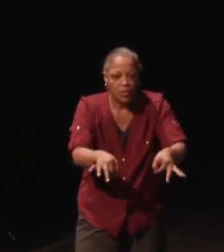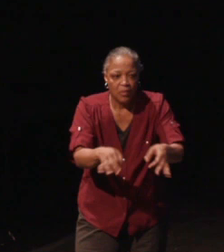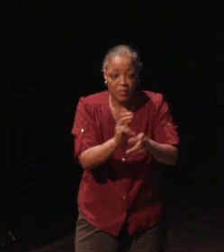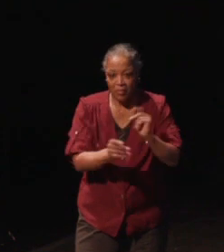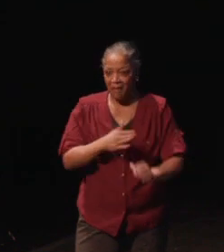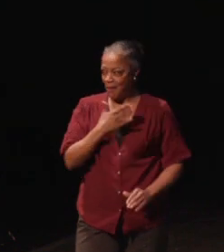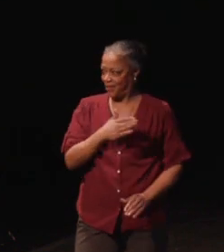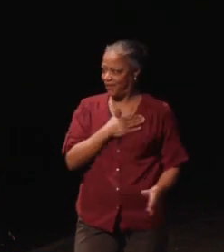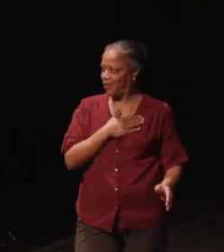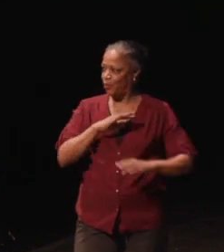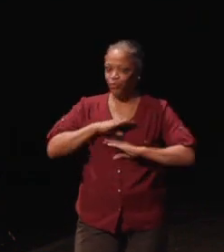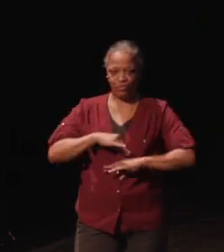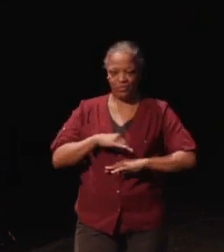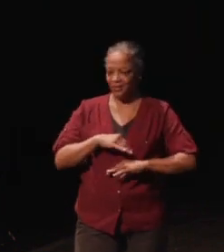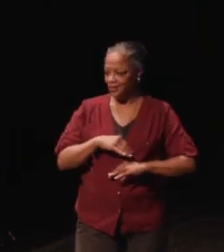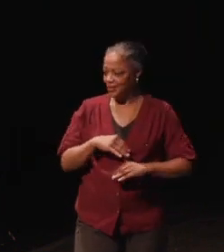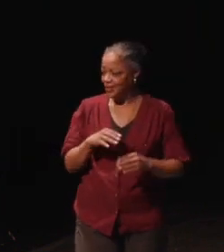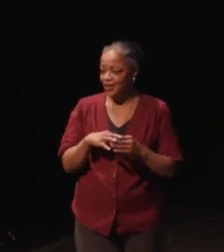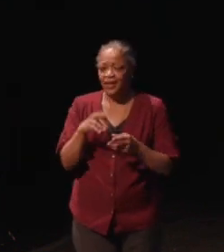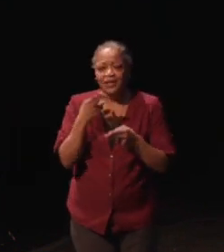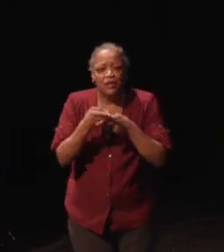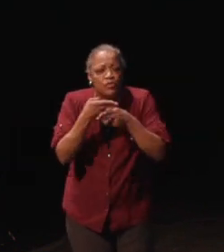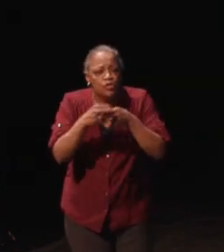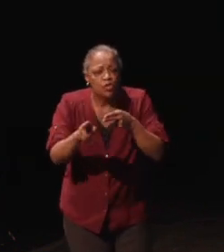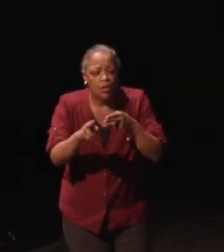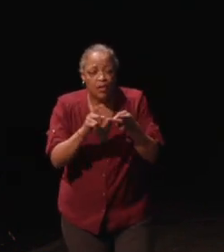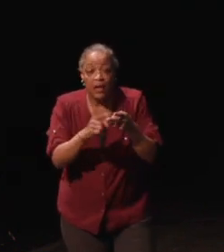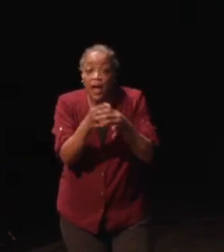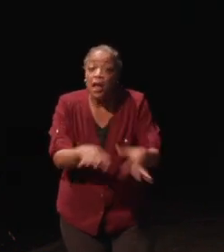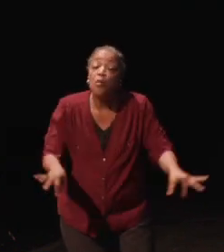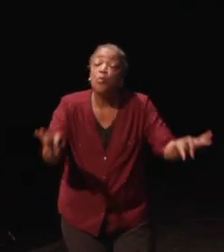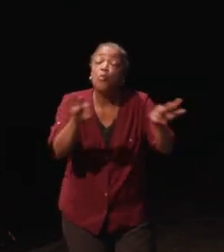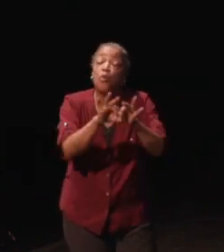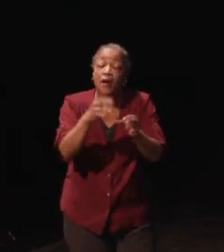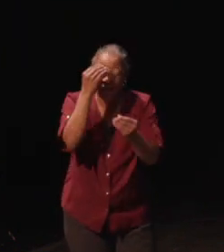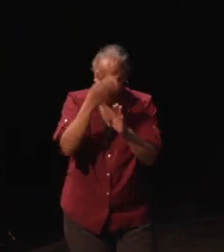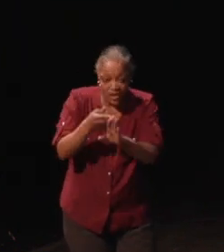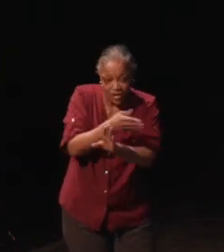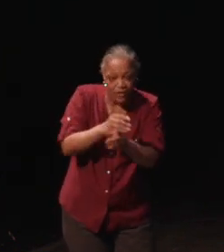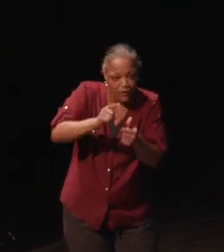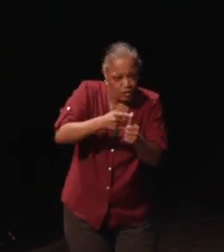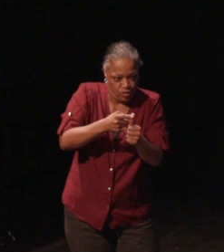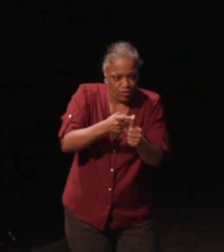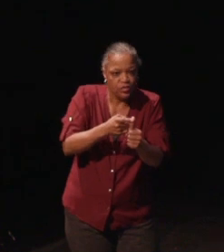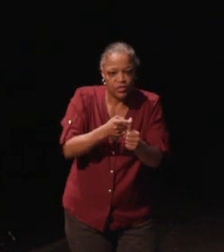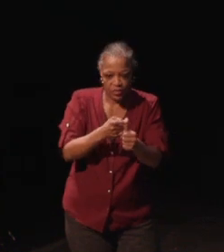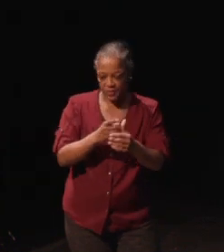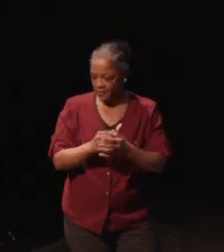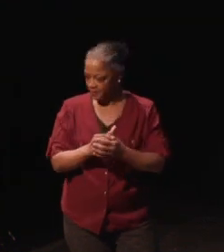So, this is my tip, keep it short put important information to the front.